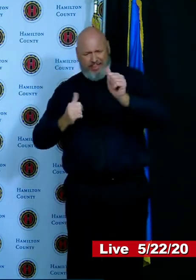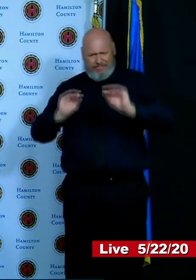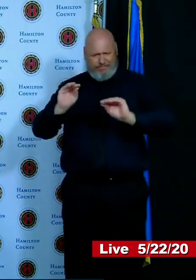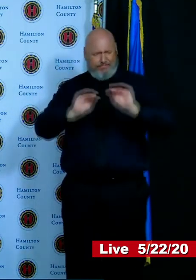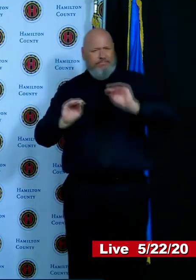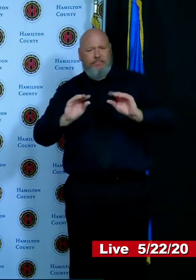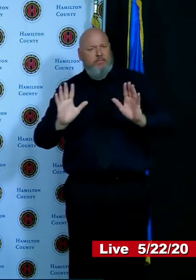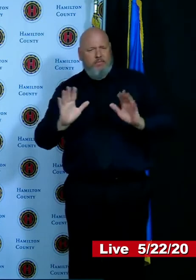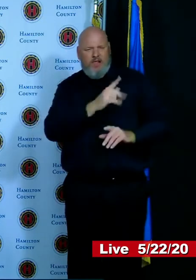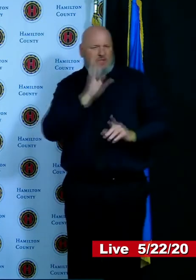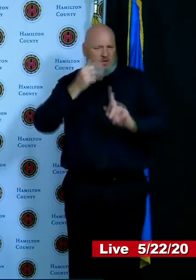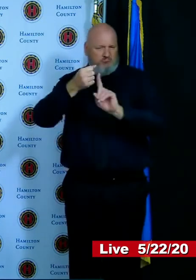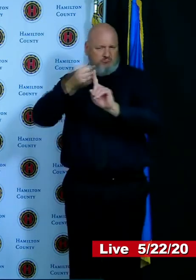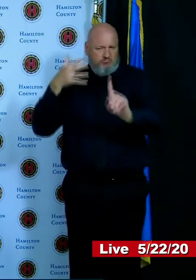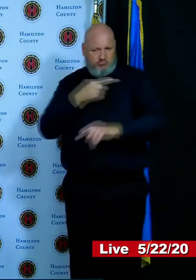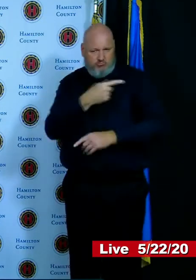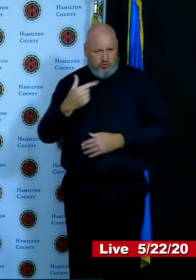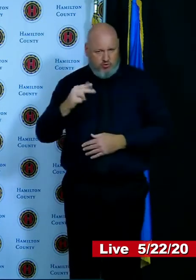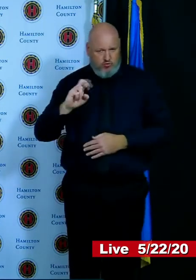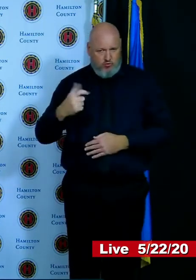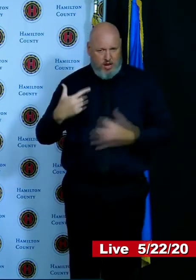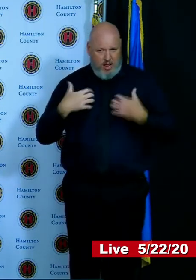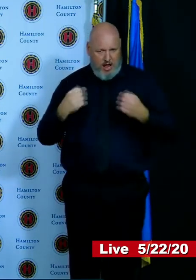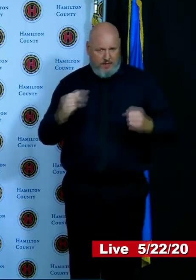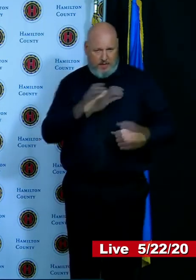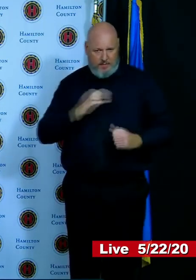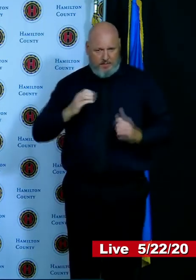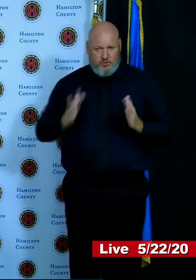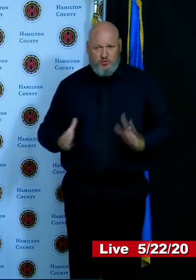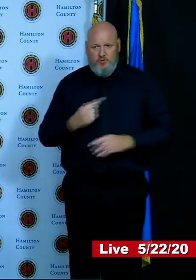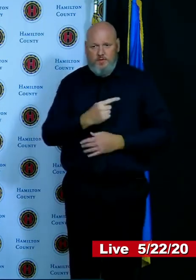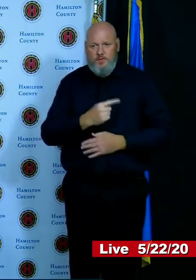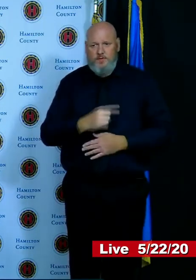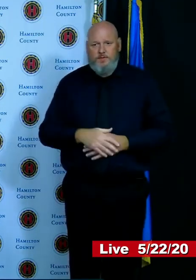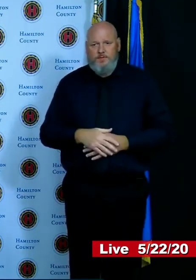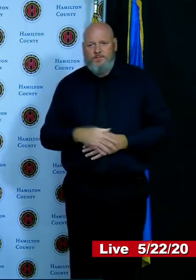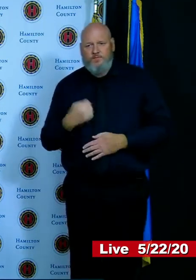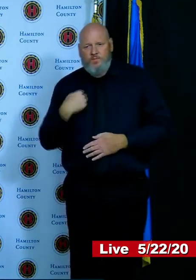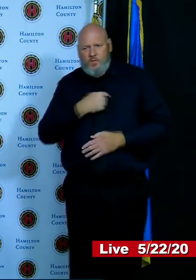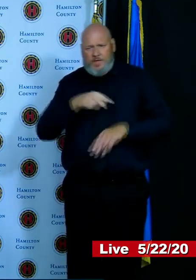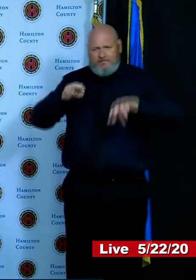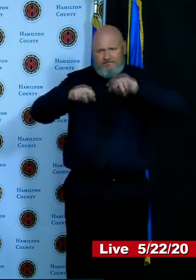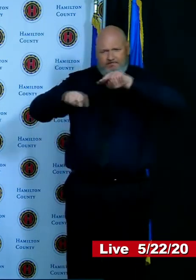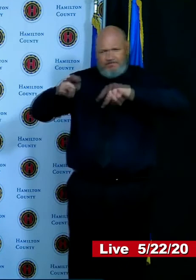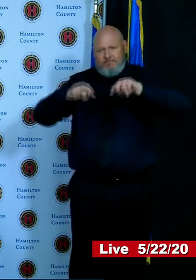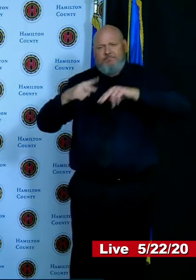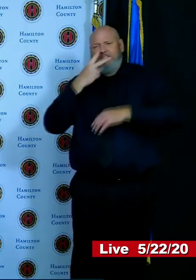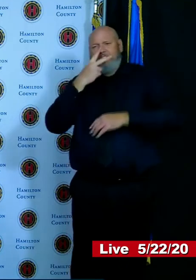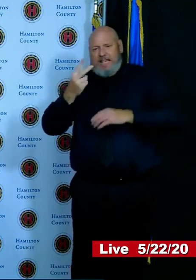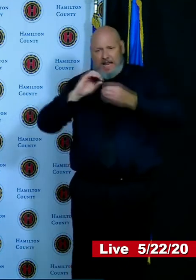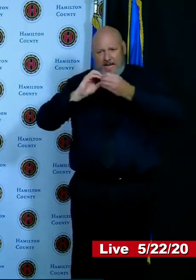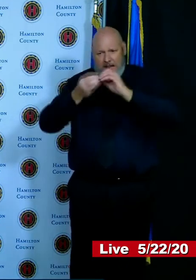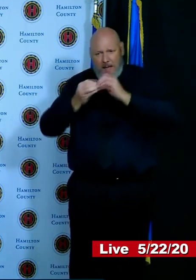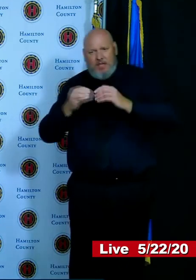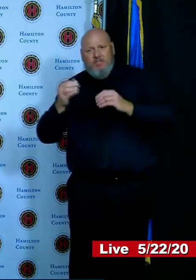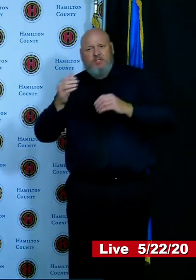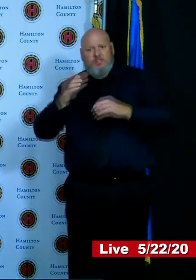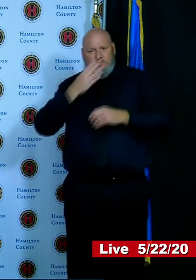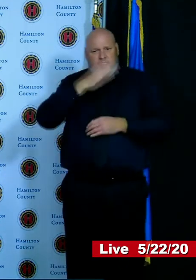a chart like this and so you can see that we are beginning to plateau on the